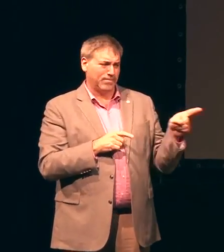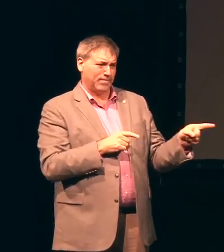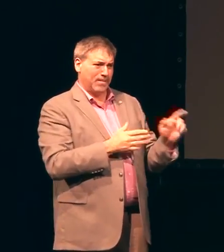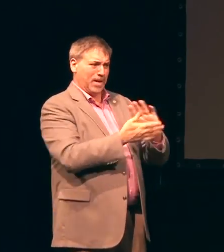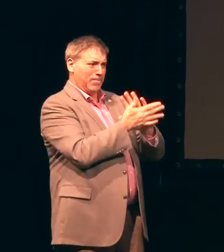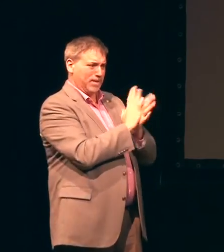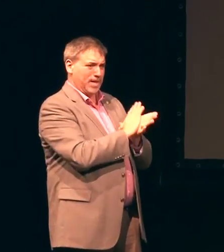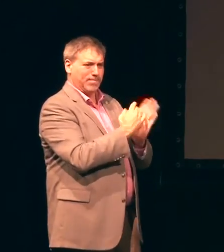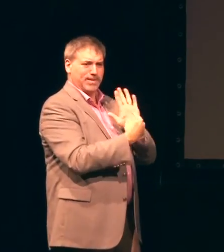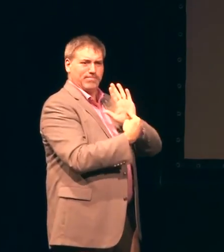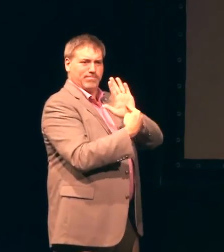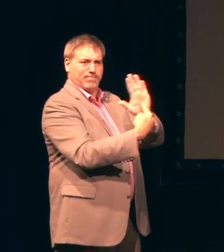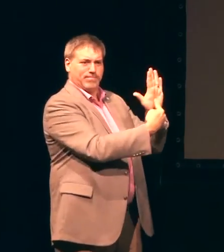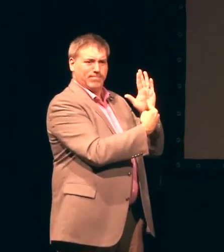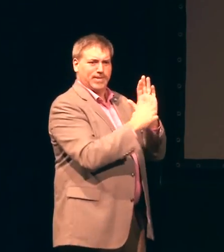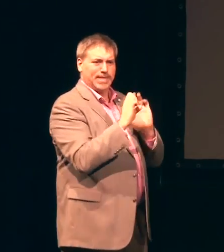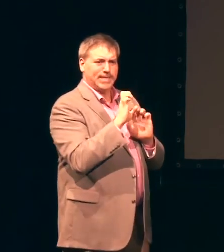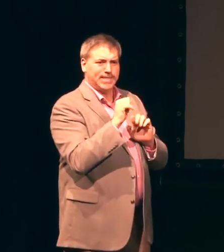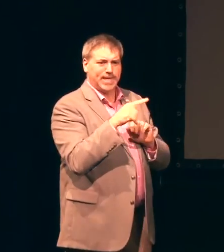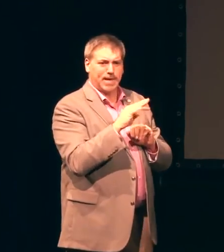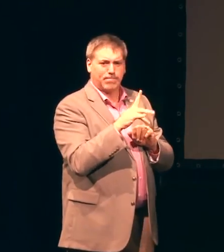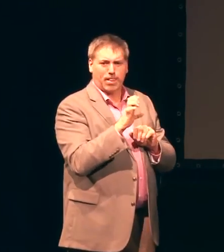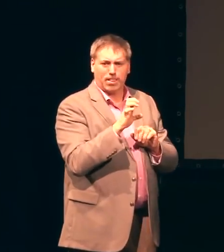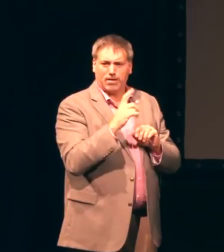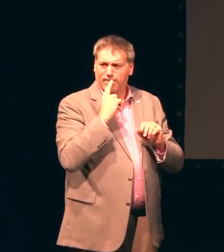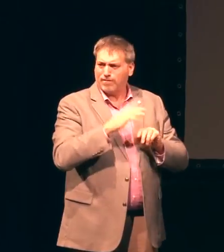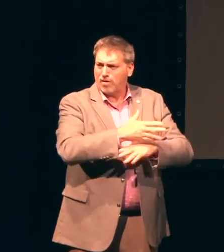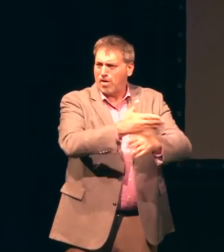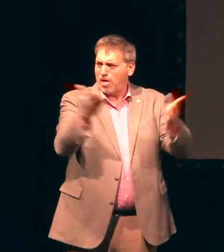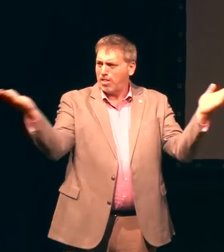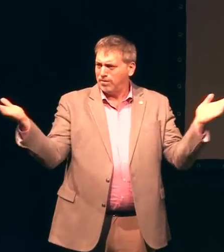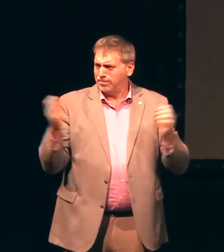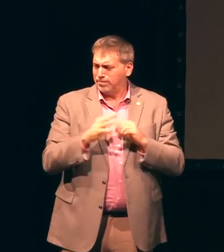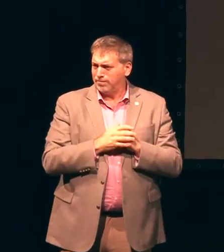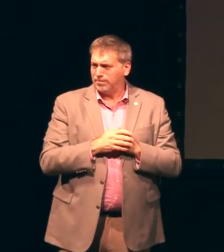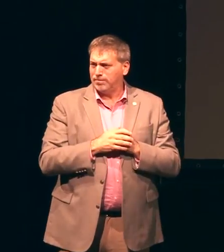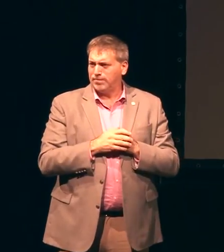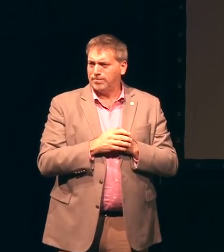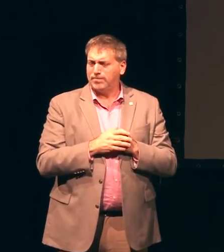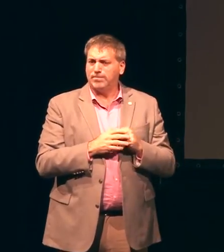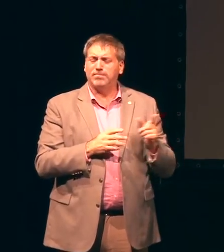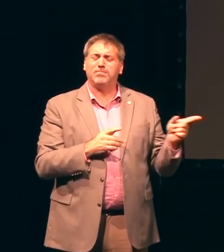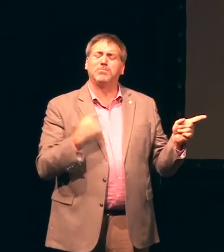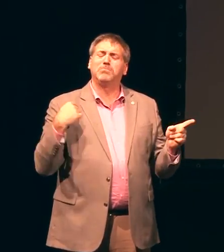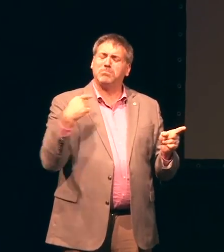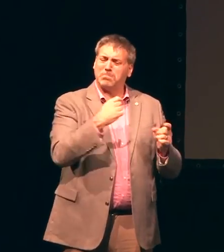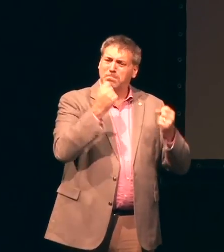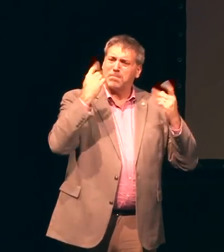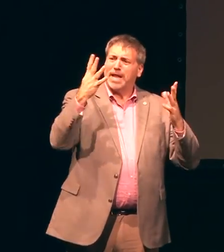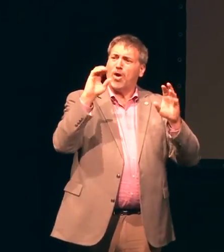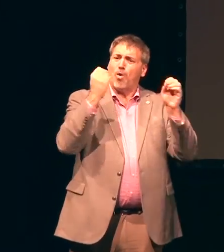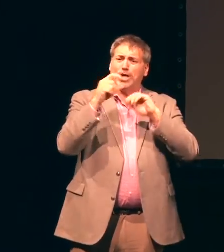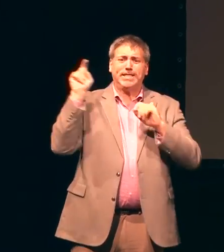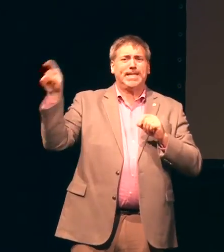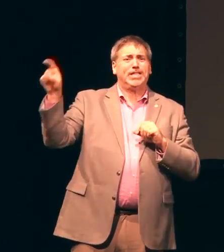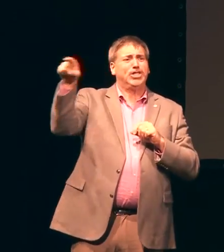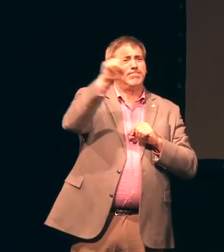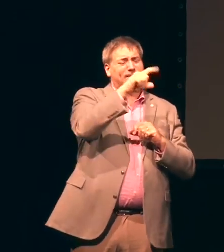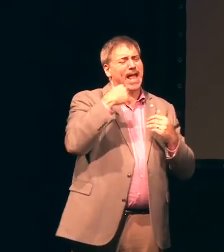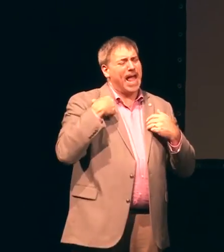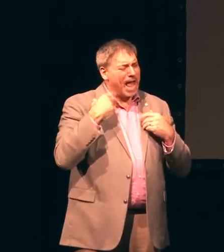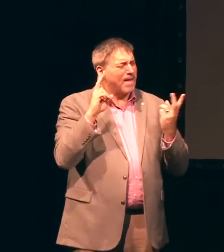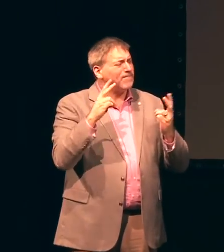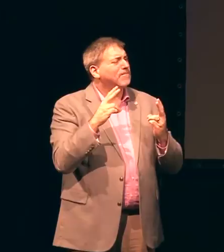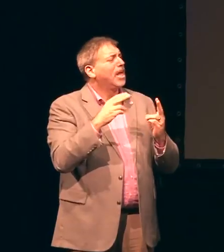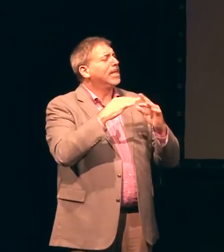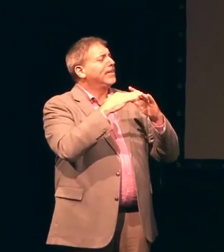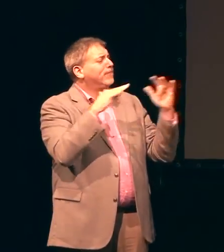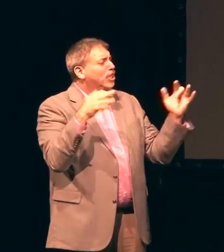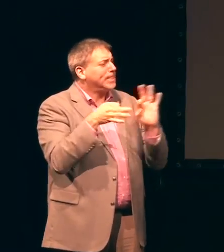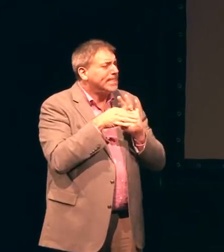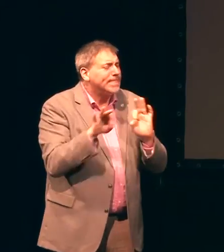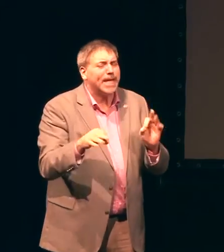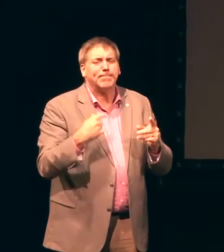NAD. To become an example for everyone. There are many organizations out there that